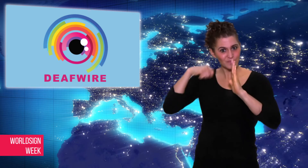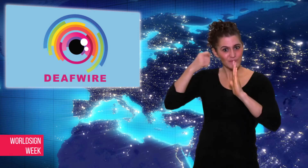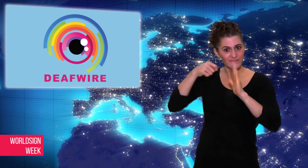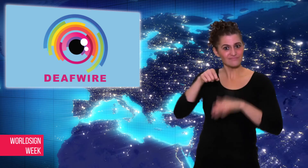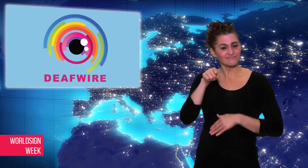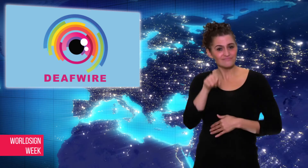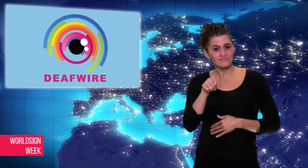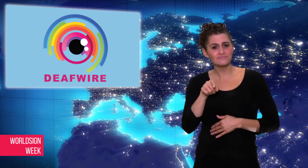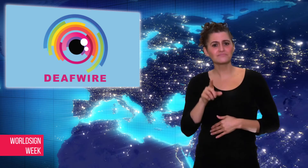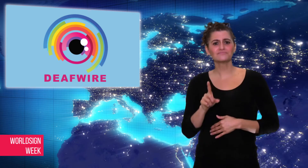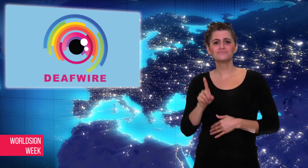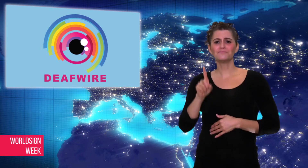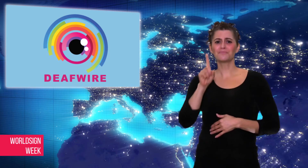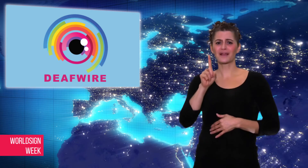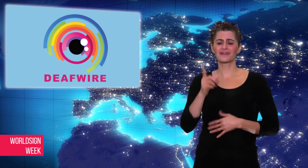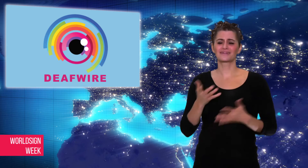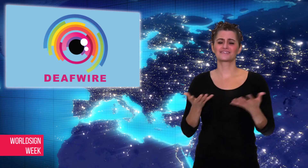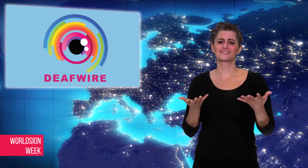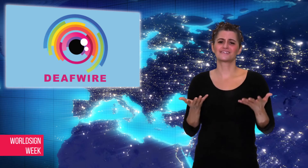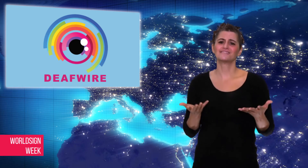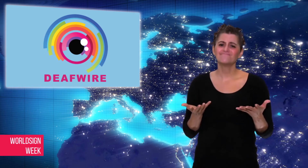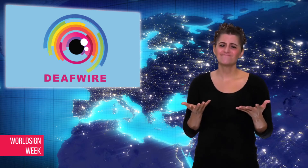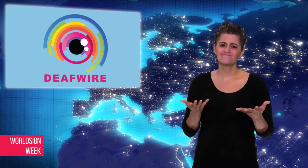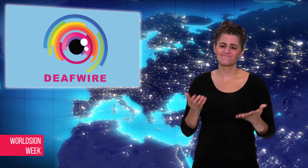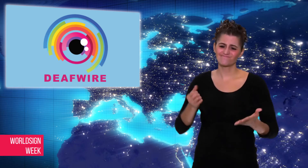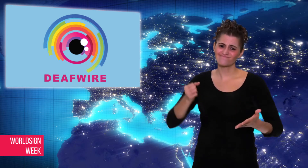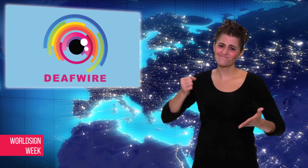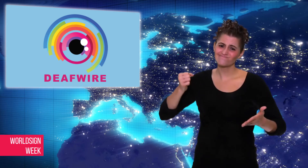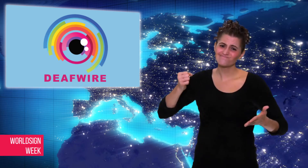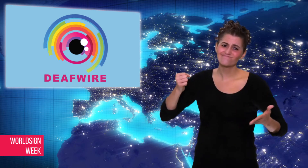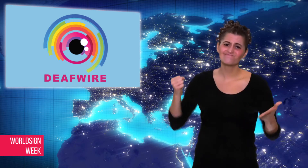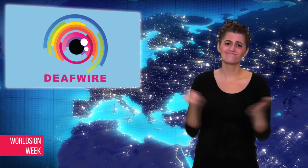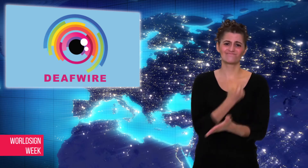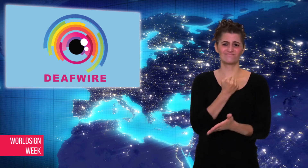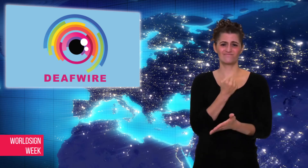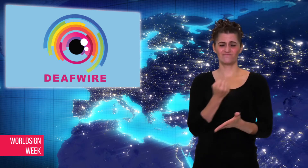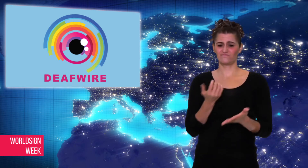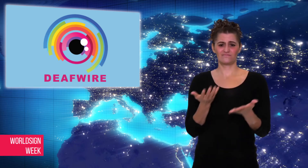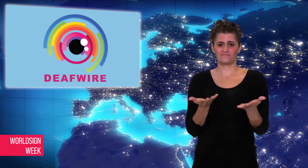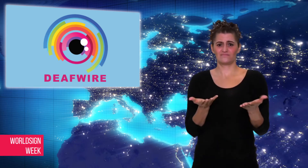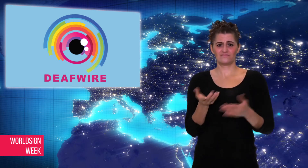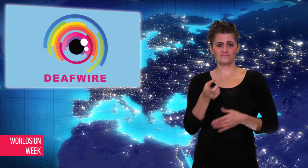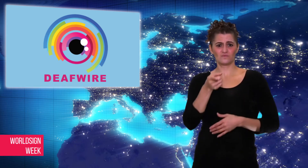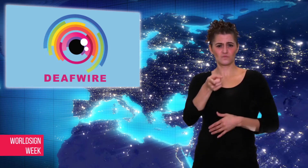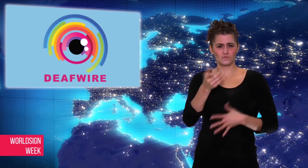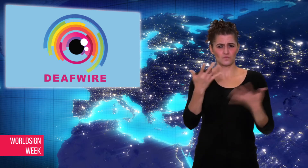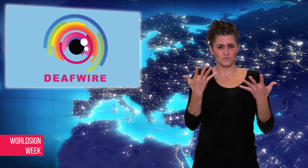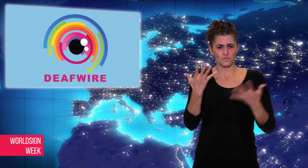that it was for joking purposes. Many